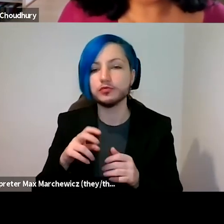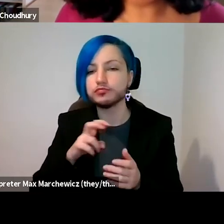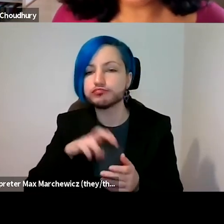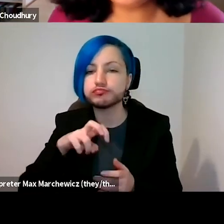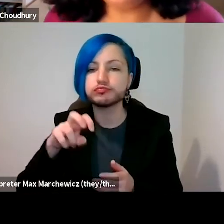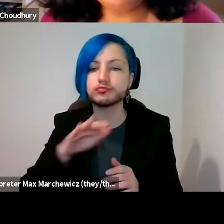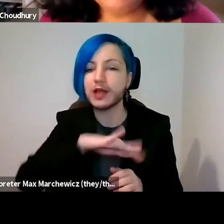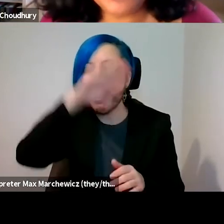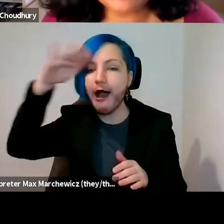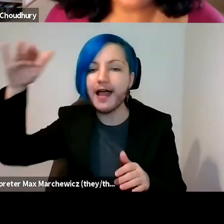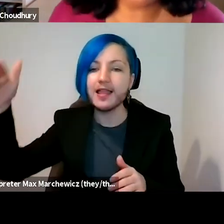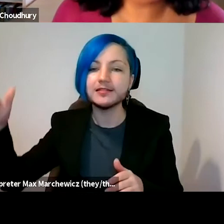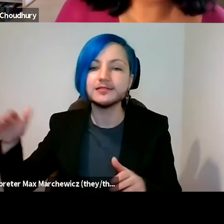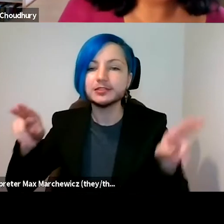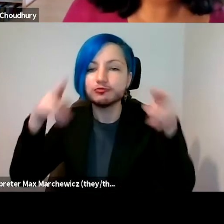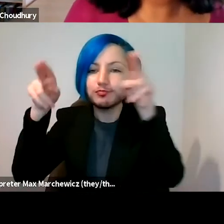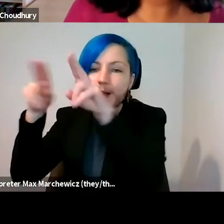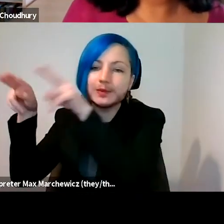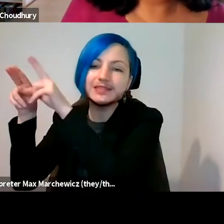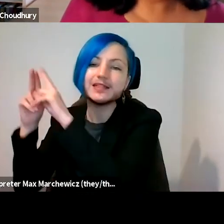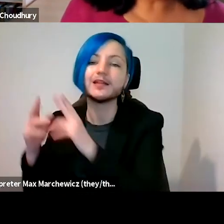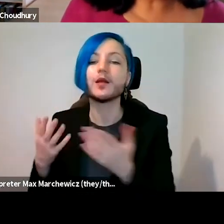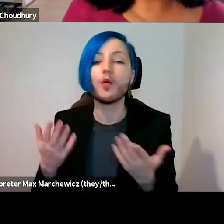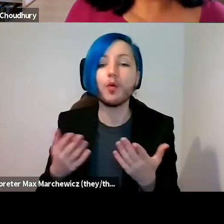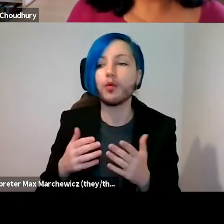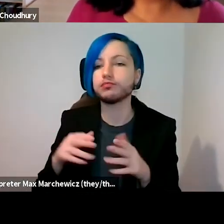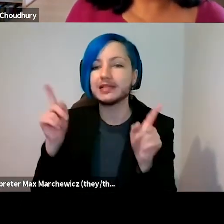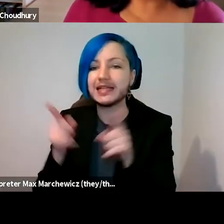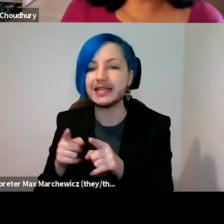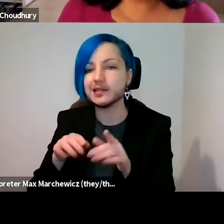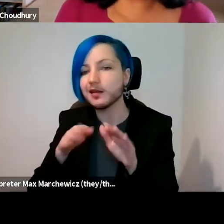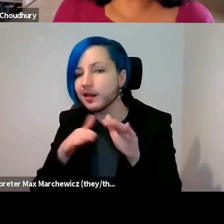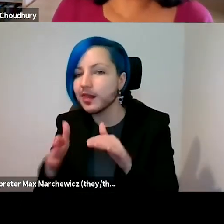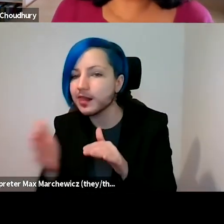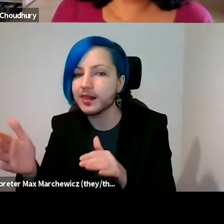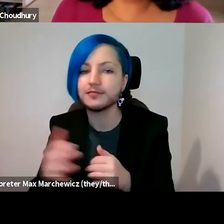and the goodness to supply me with the words." In real life, Colonel MacKerris was Scott's friend,